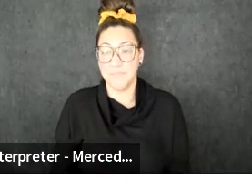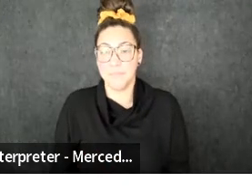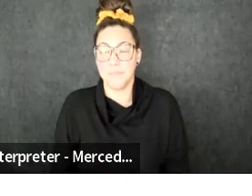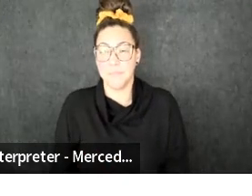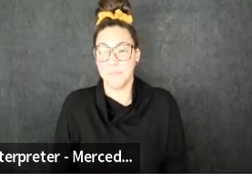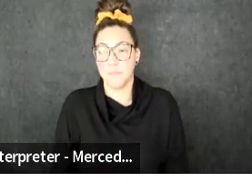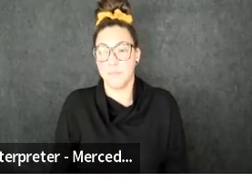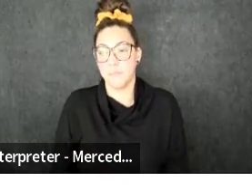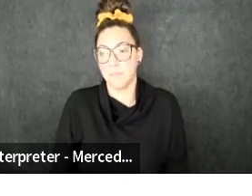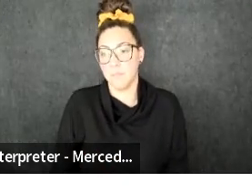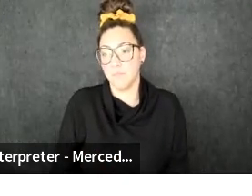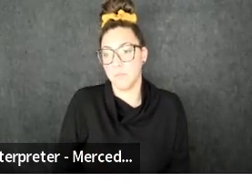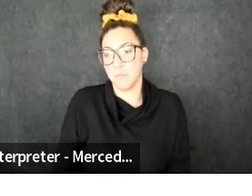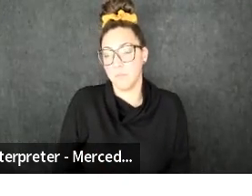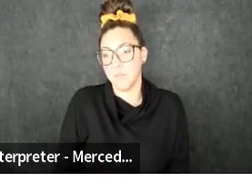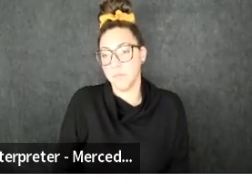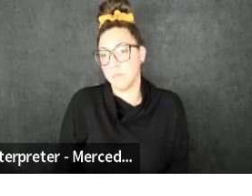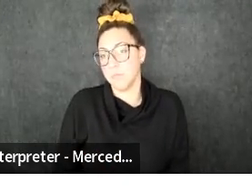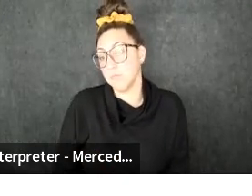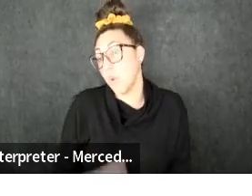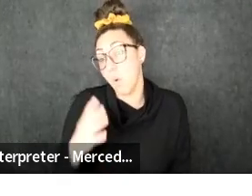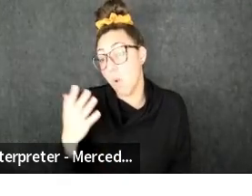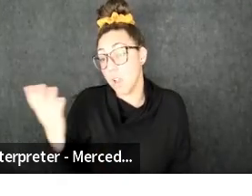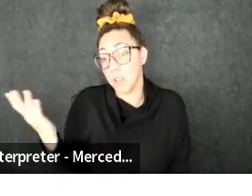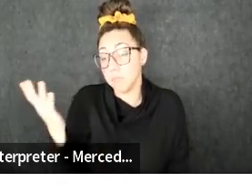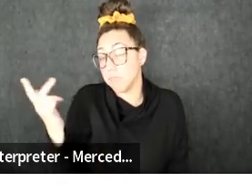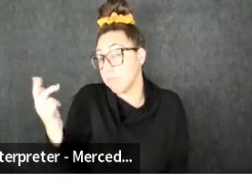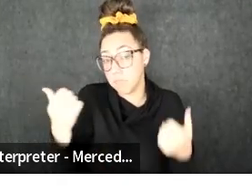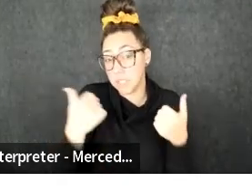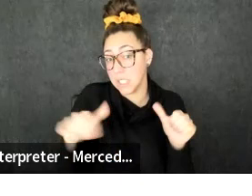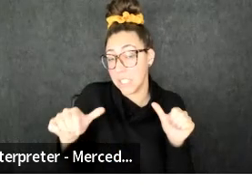or any of the triad of about